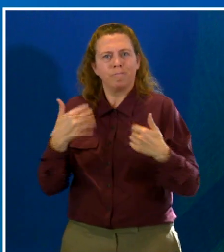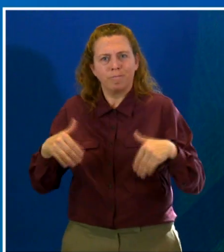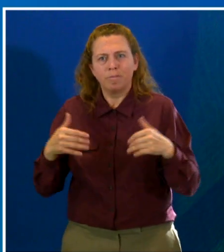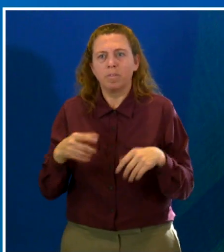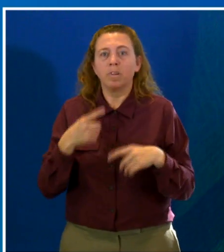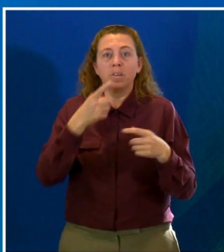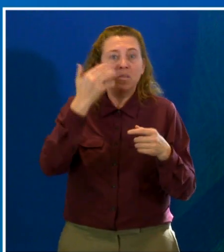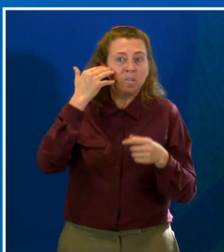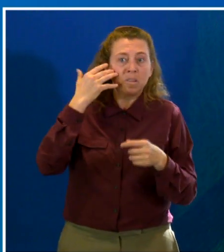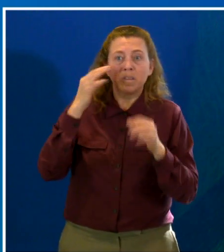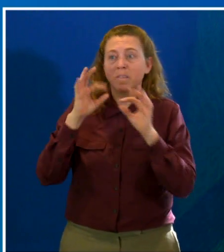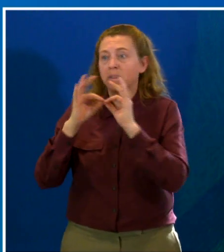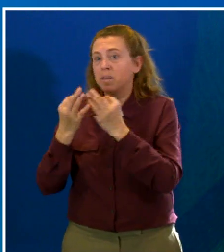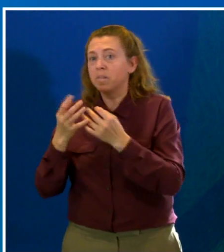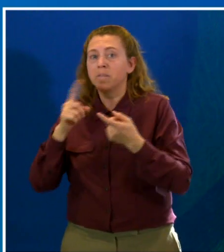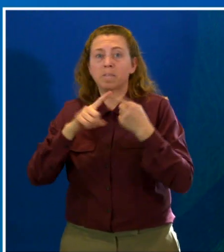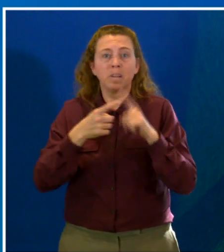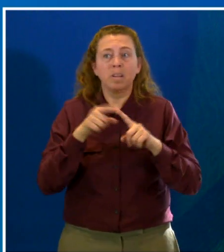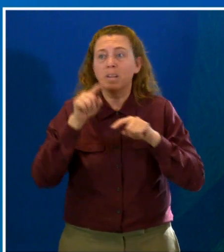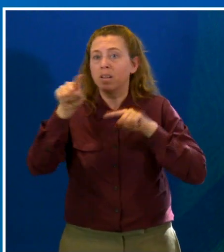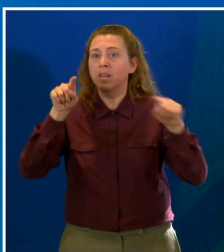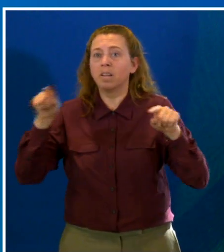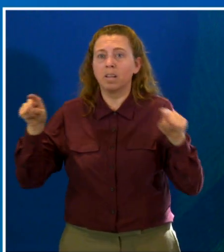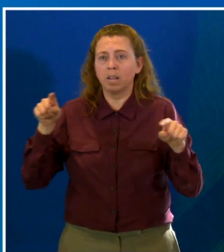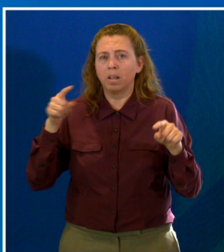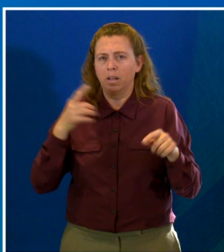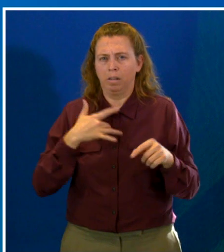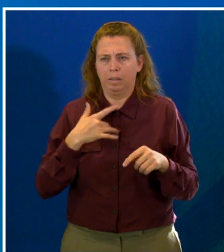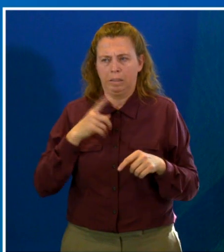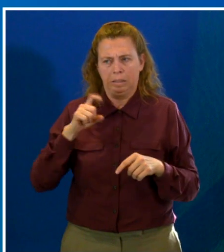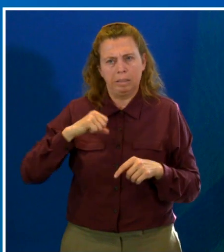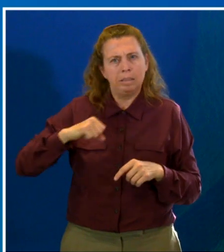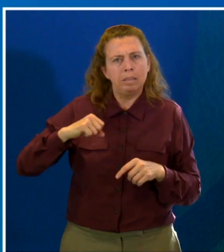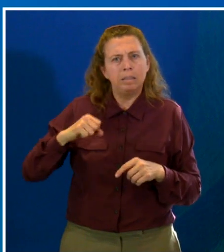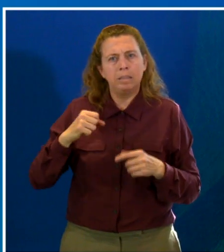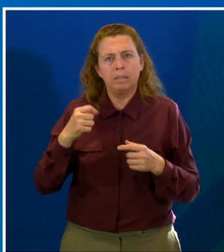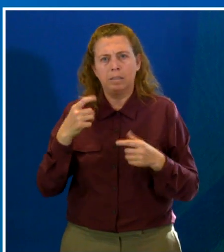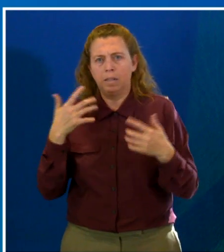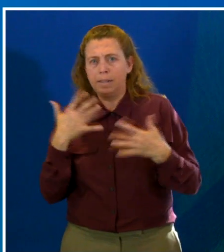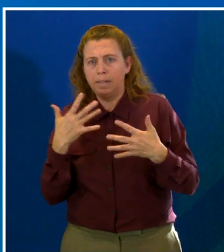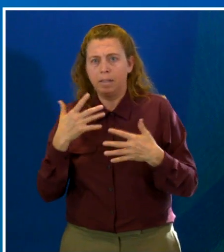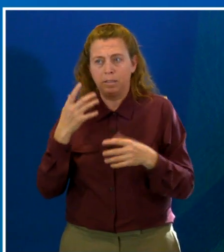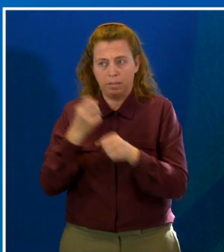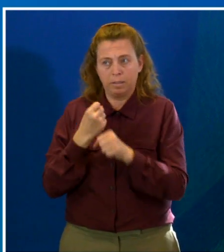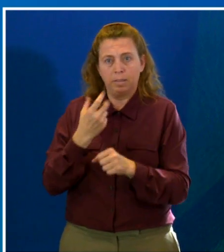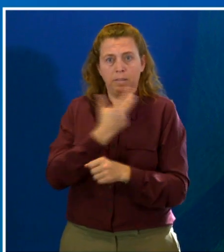fears about vaccination. There is a lot of information out there about the vaccines